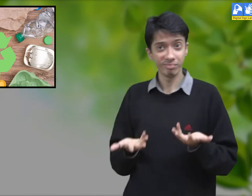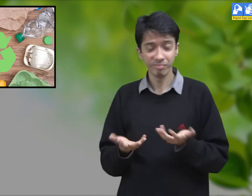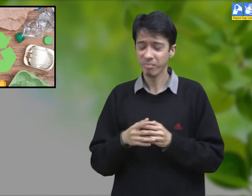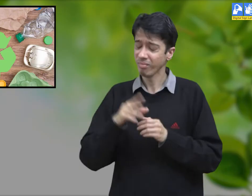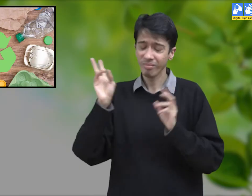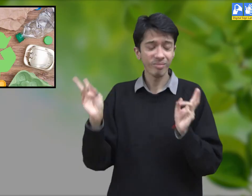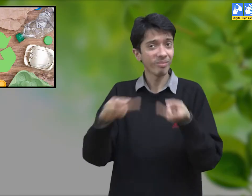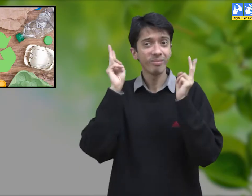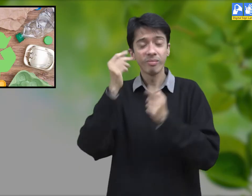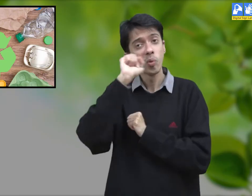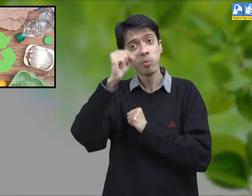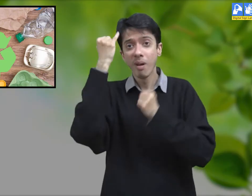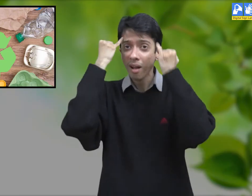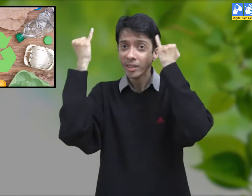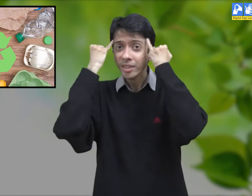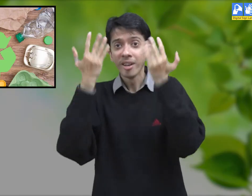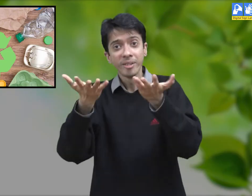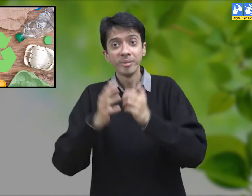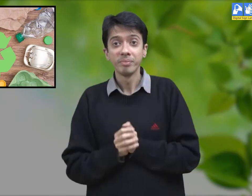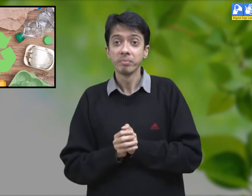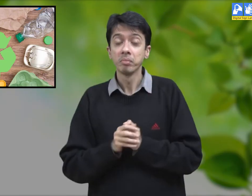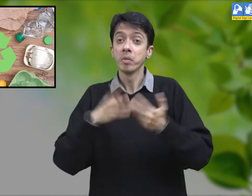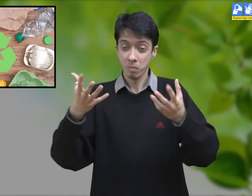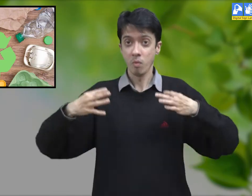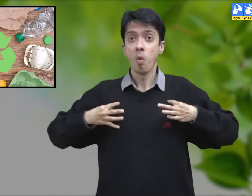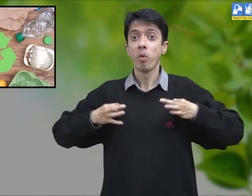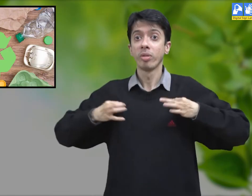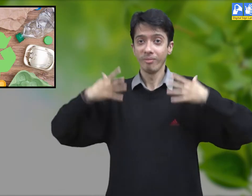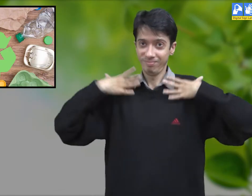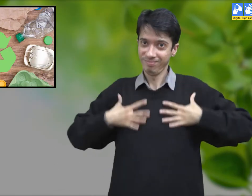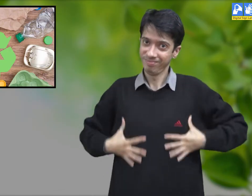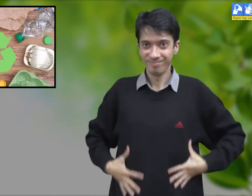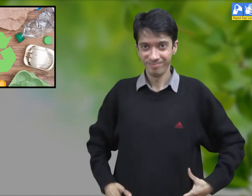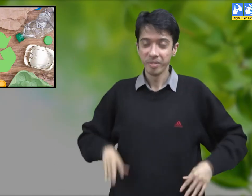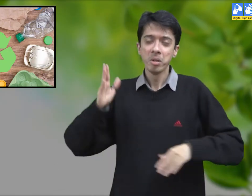There are different ideas of recycling the waste recycling the waste materials.